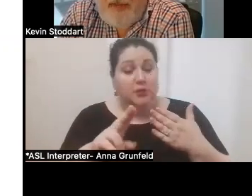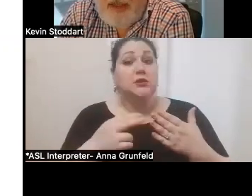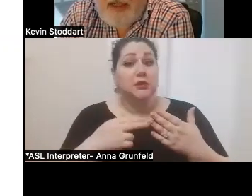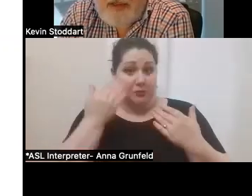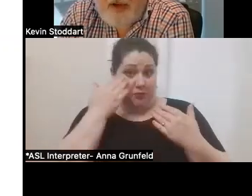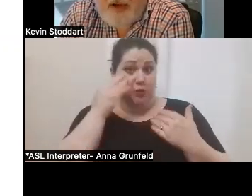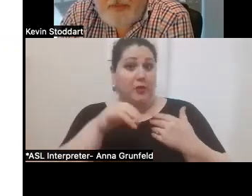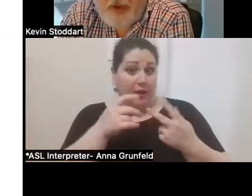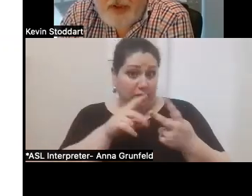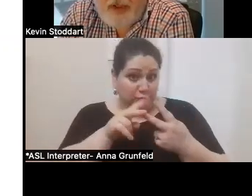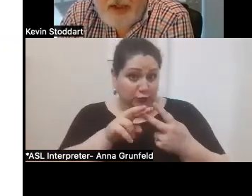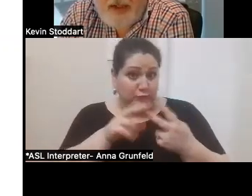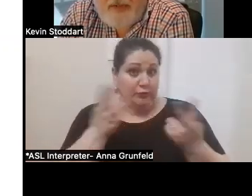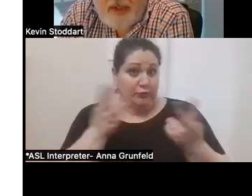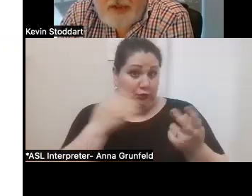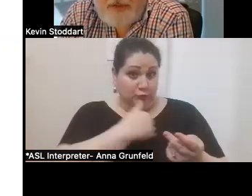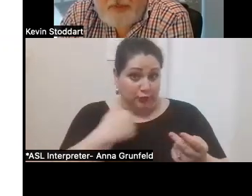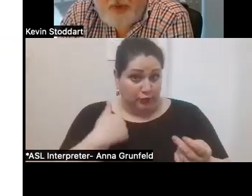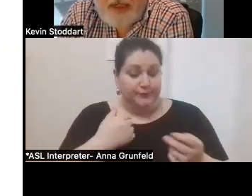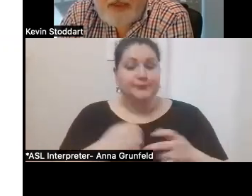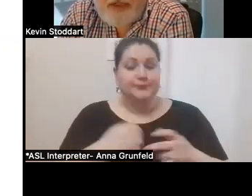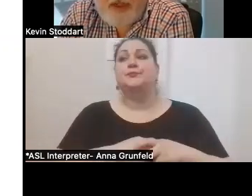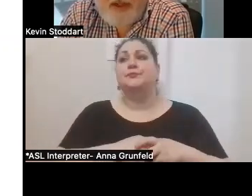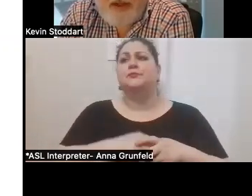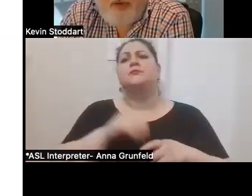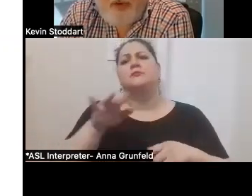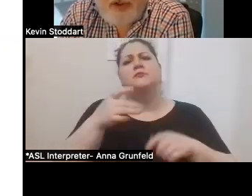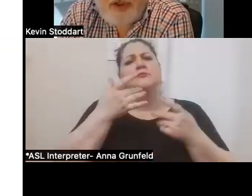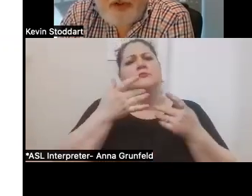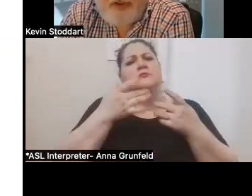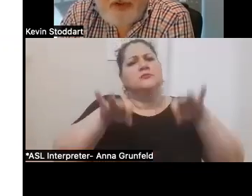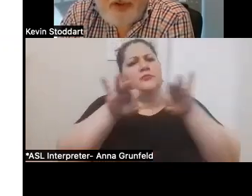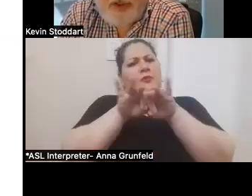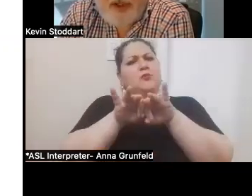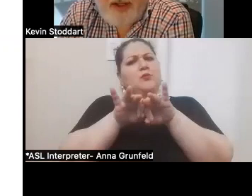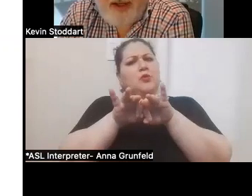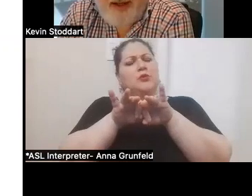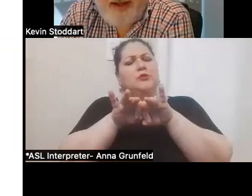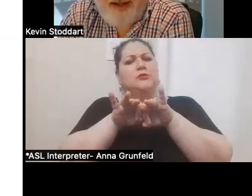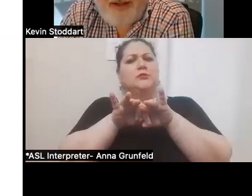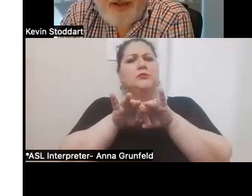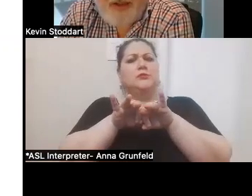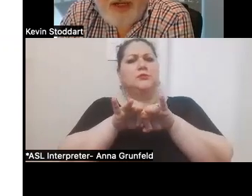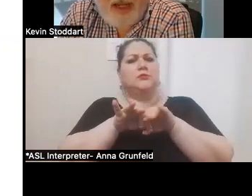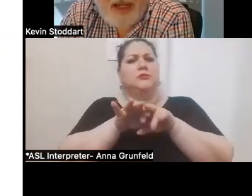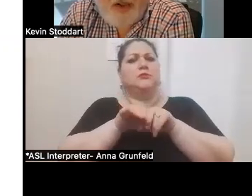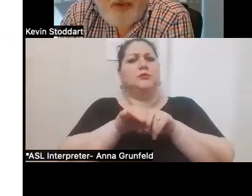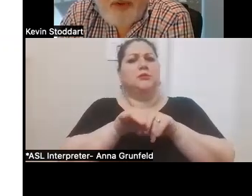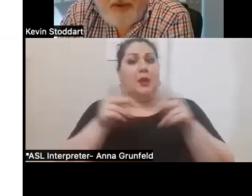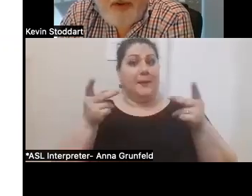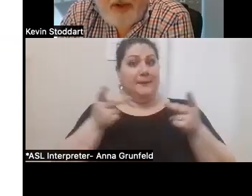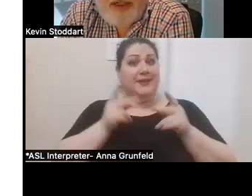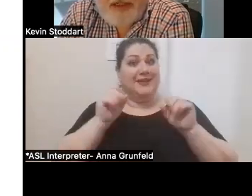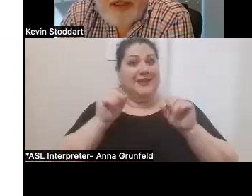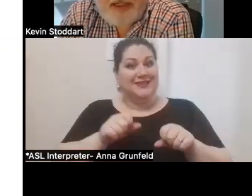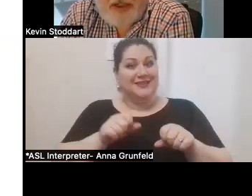And these are important kind of touch points for students to engage with other autistic